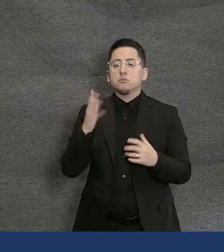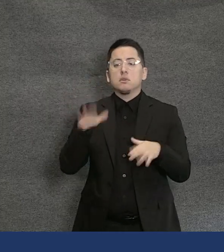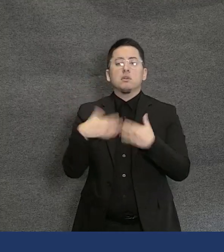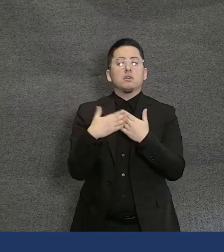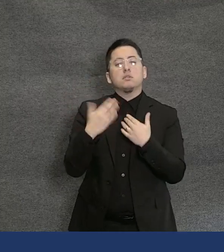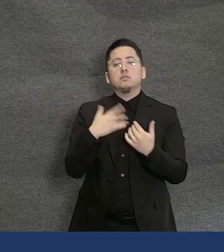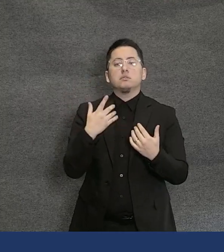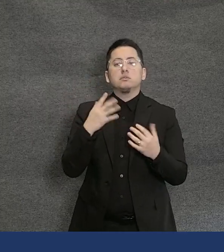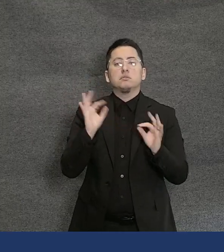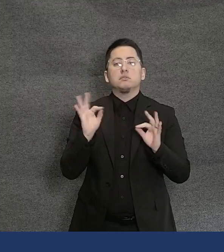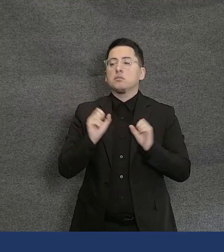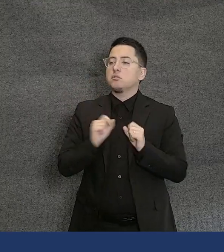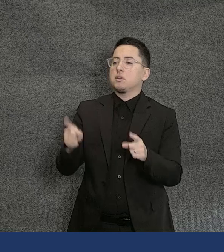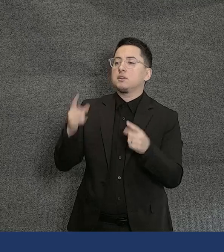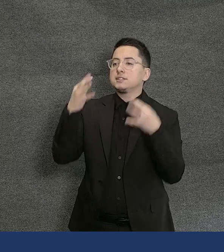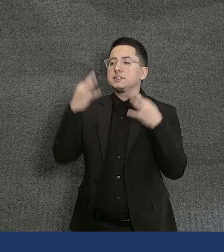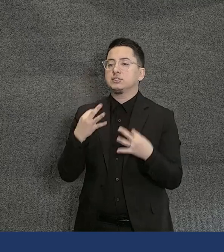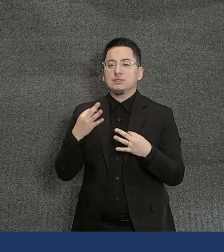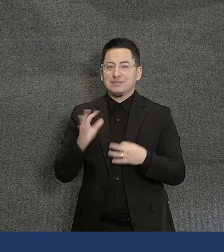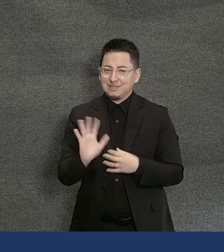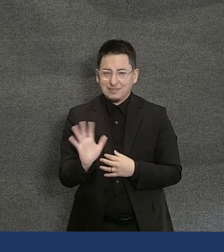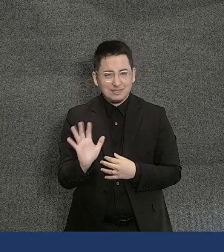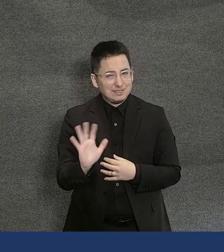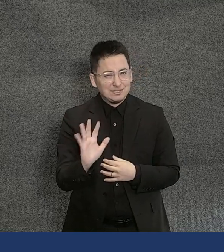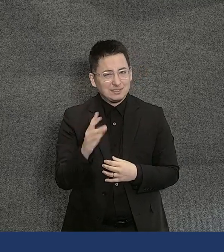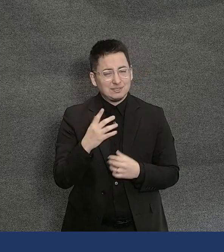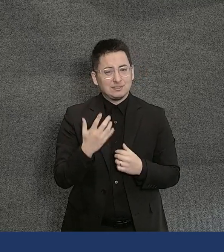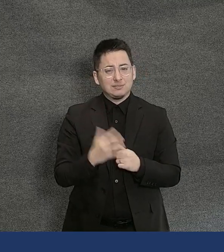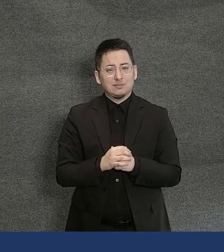they want for fun or for social activities,